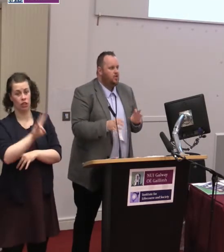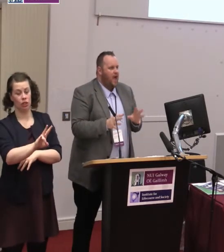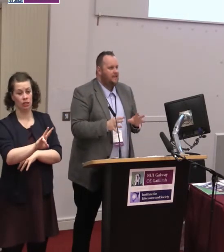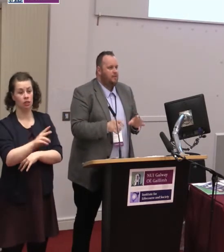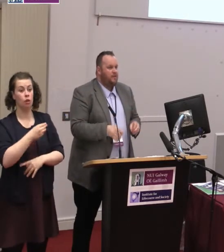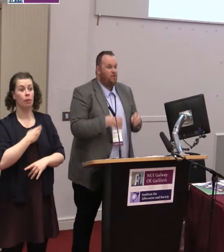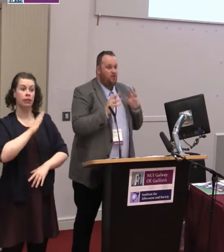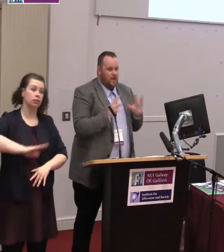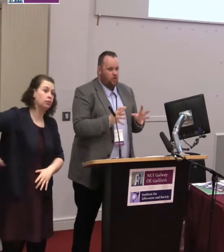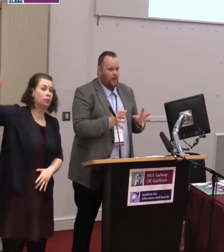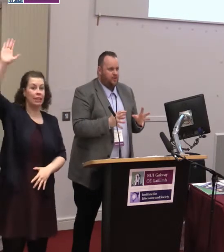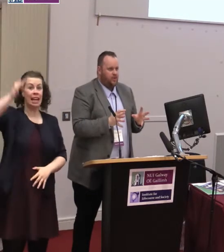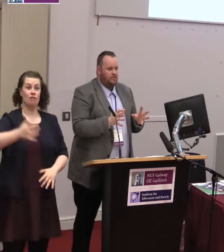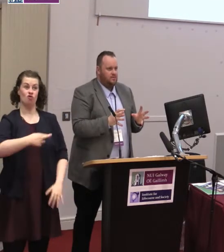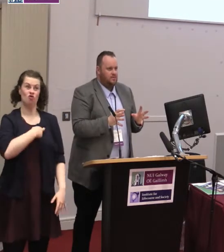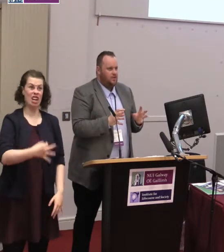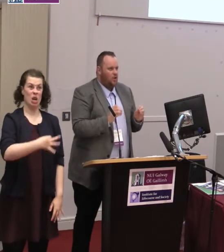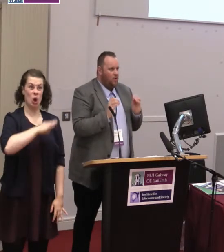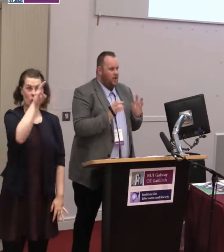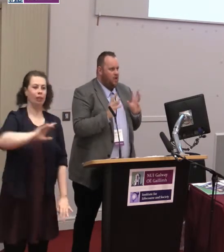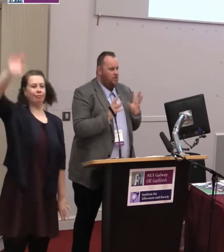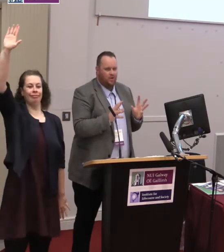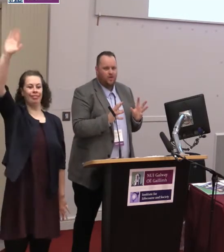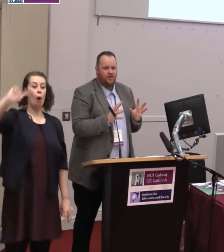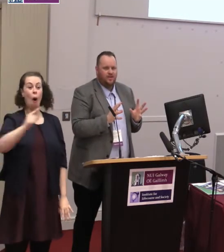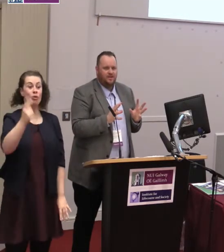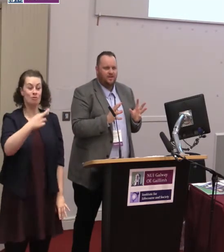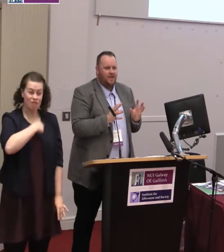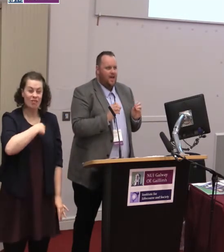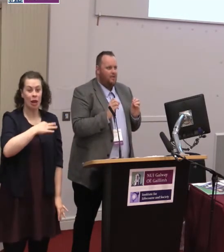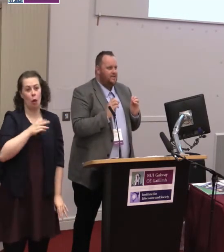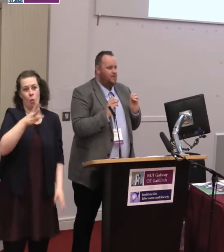But your hand up if you have a really good question, only a really good question.